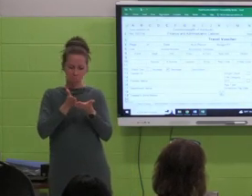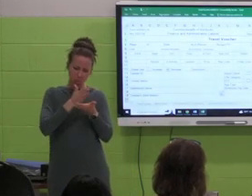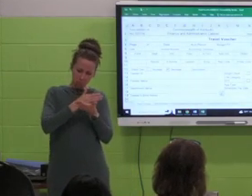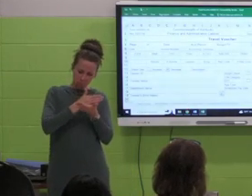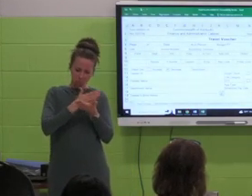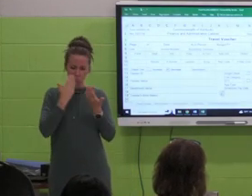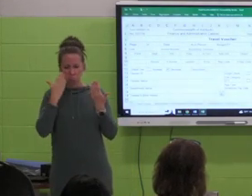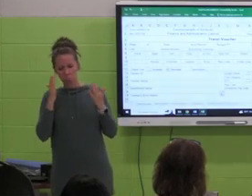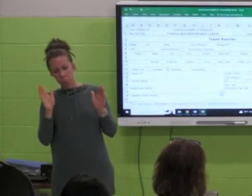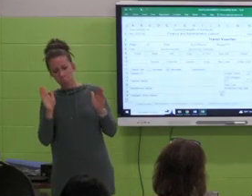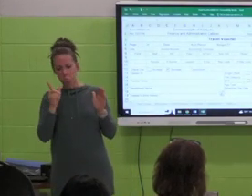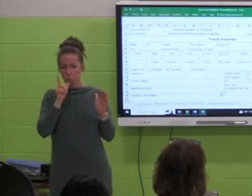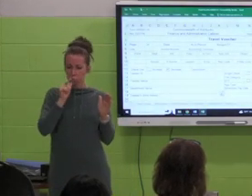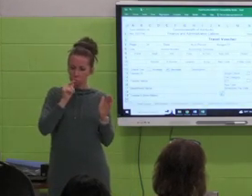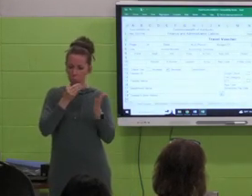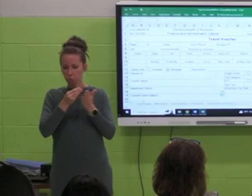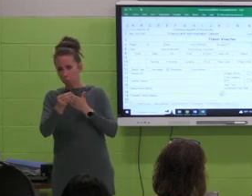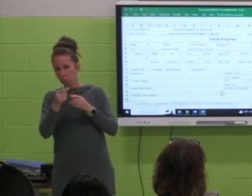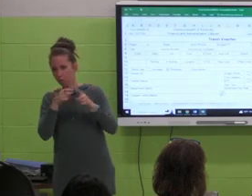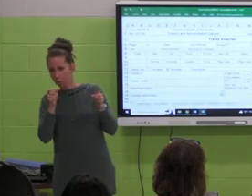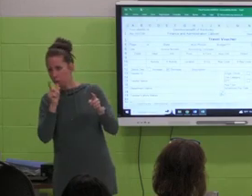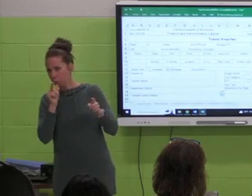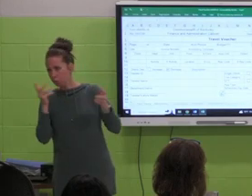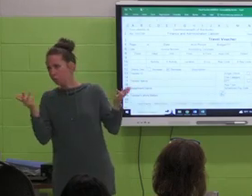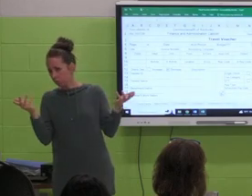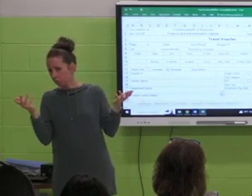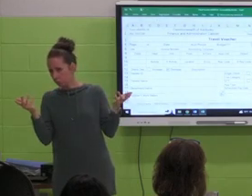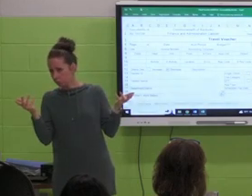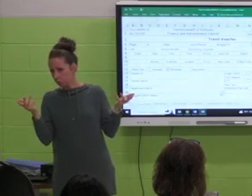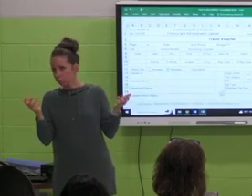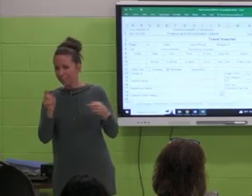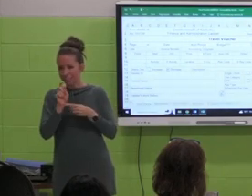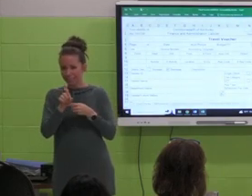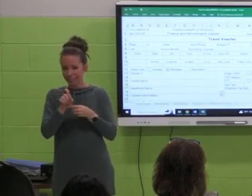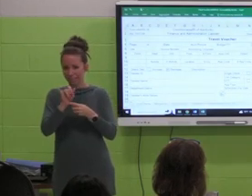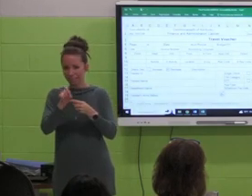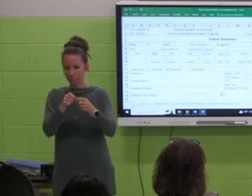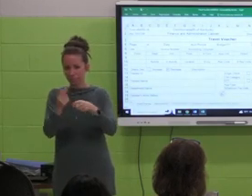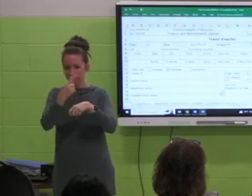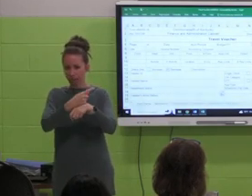don't really know who I need to buy from you know I need it by this date he can help you with those